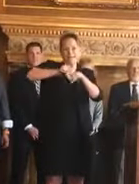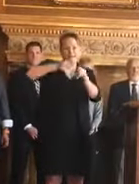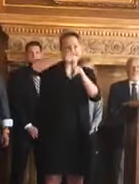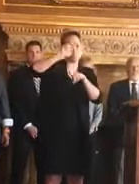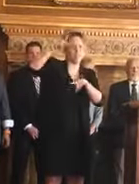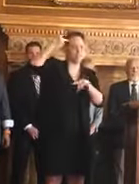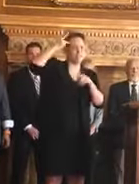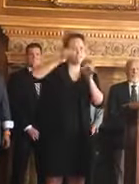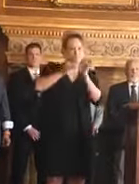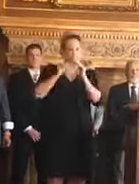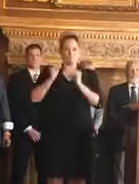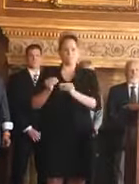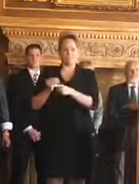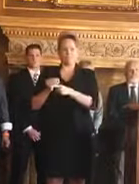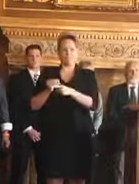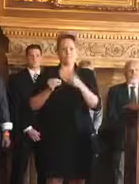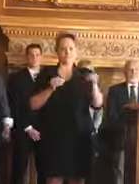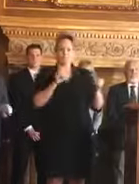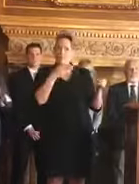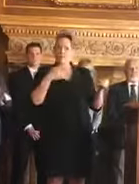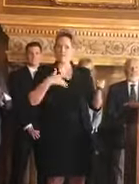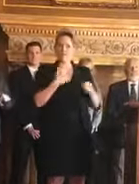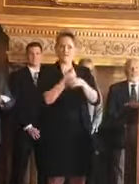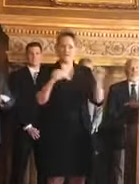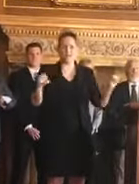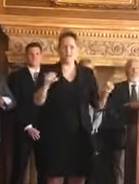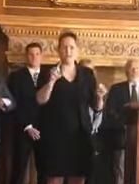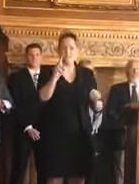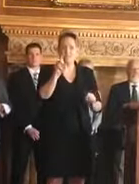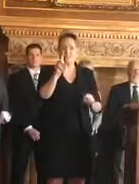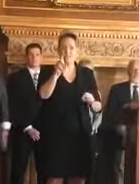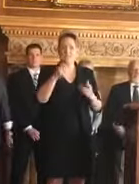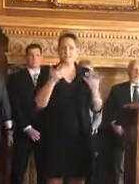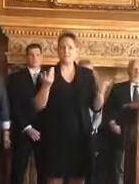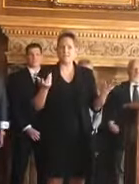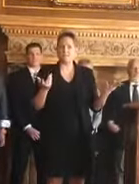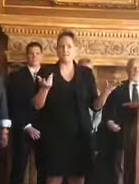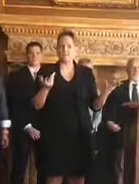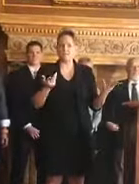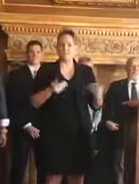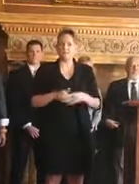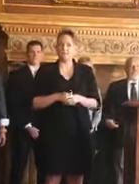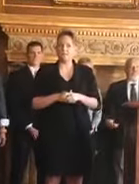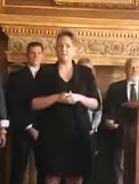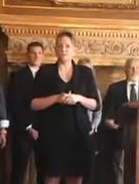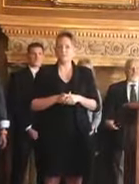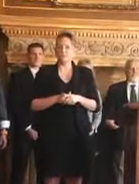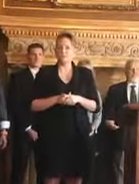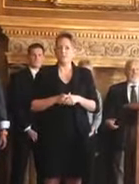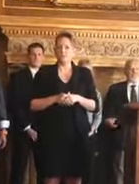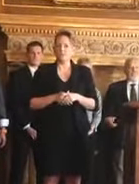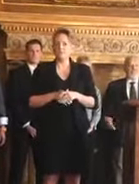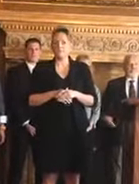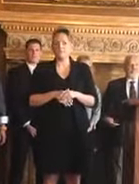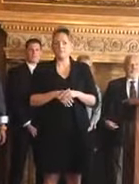That person was not a trained interpreter, had no fluency in the language, and what does